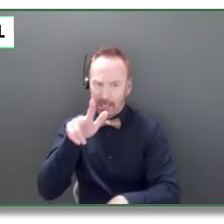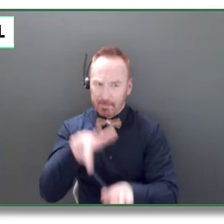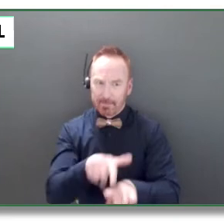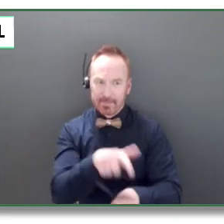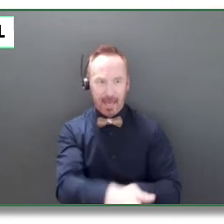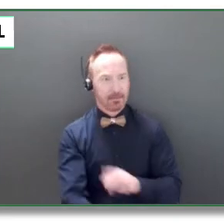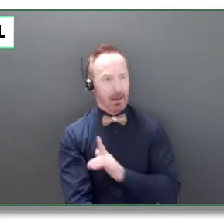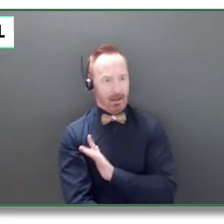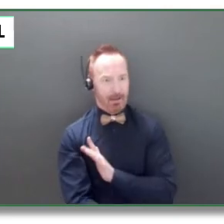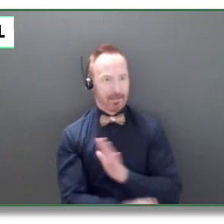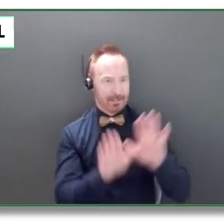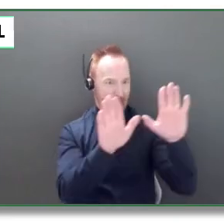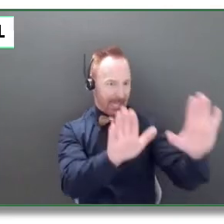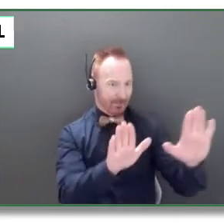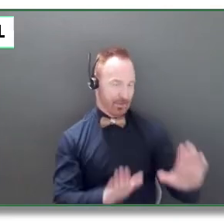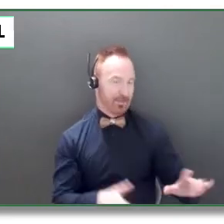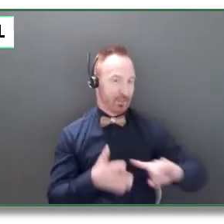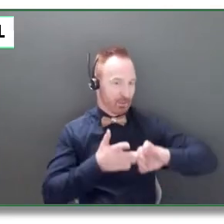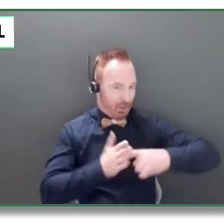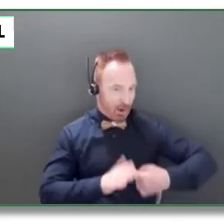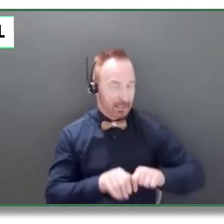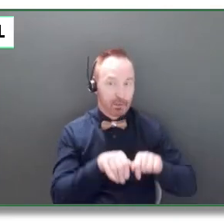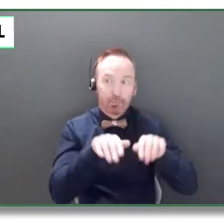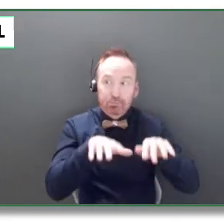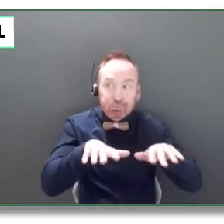traction and getting used at the park locations.